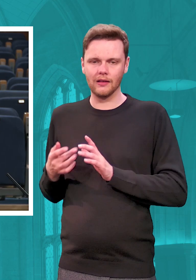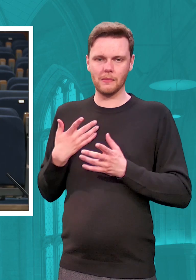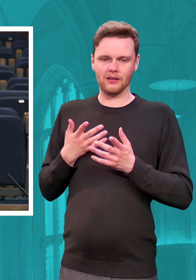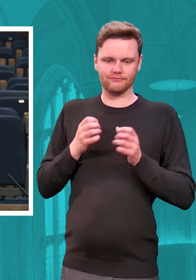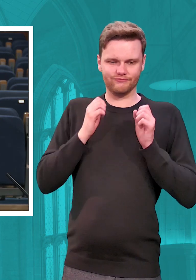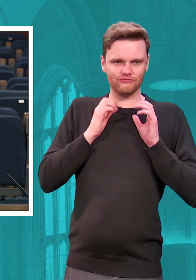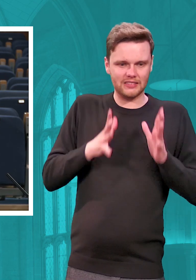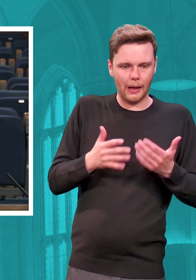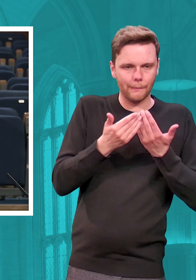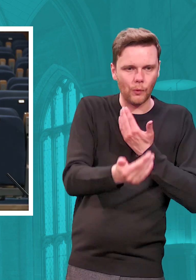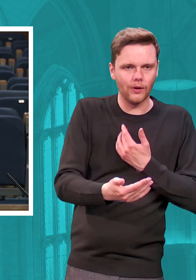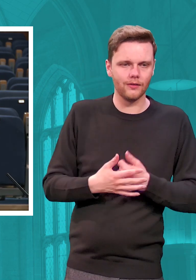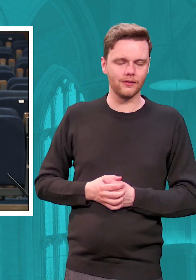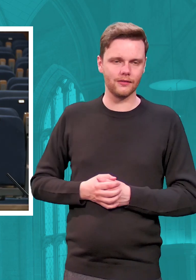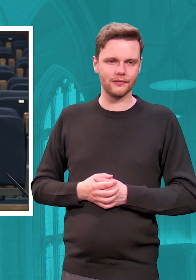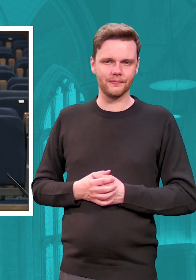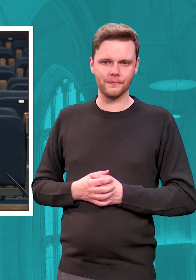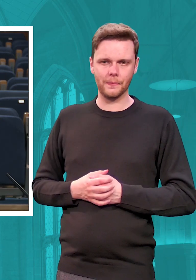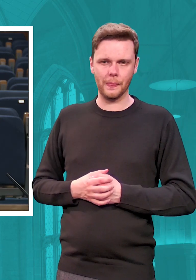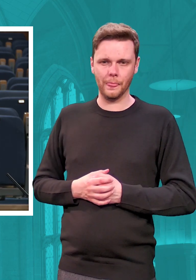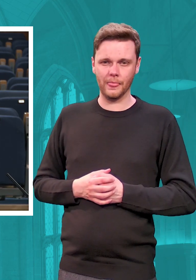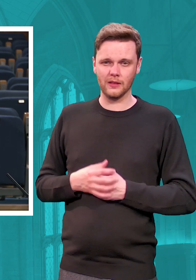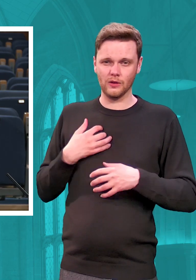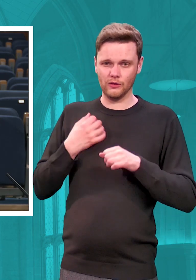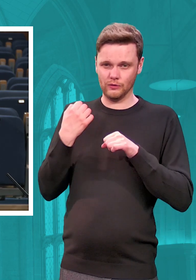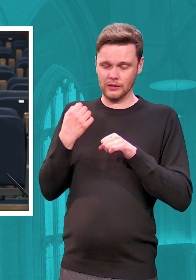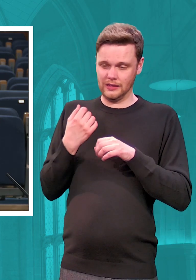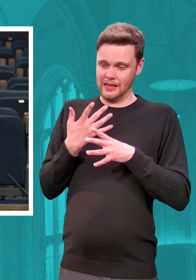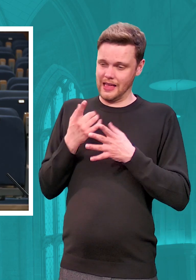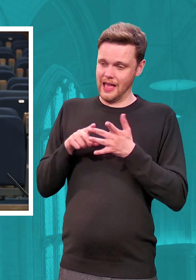Take these two things together, and we will be doing well to maintain 600 ministries.